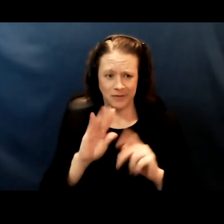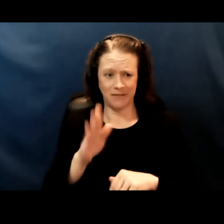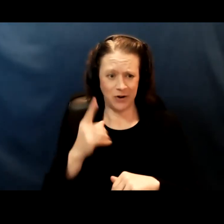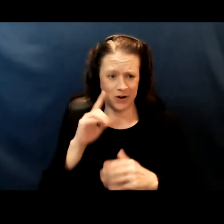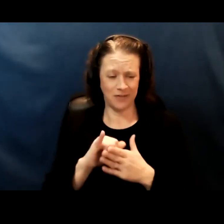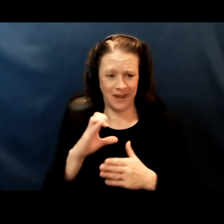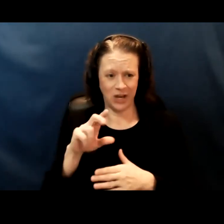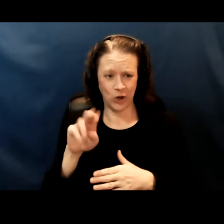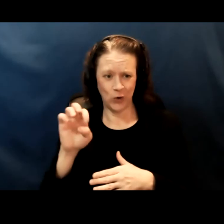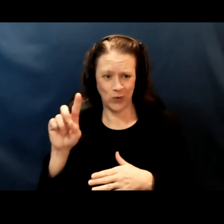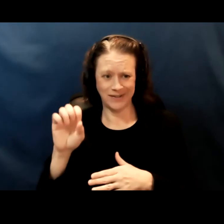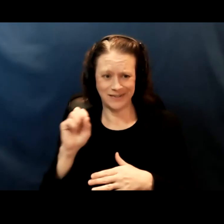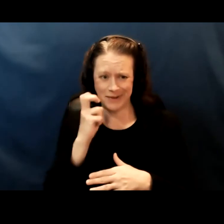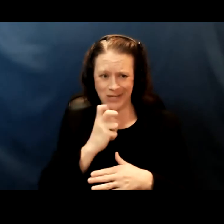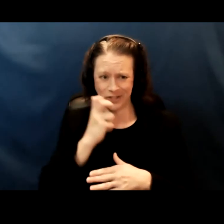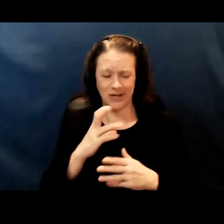a great time to be deaf because accessibility just keeps getting better